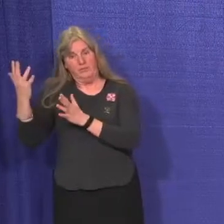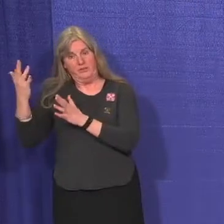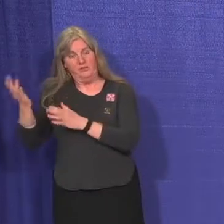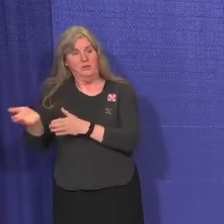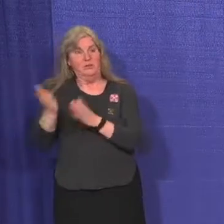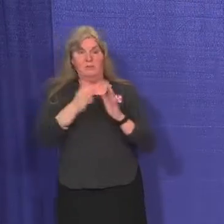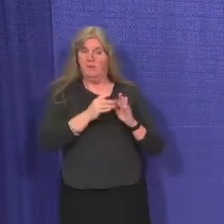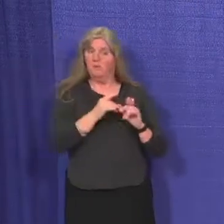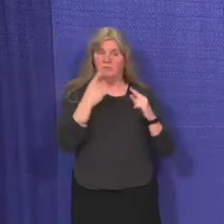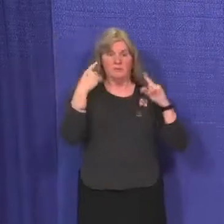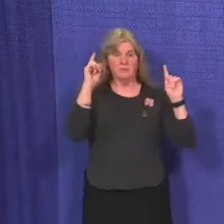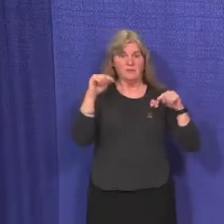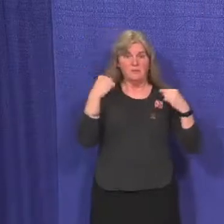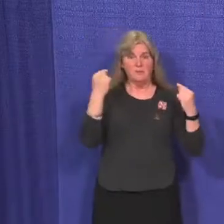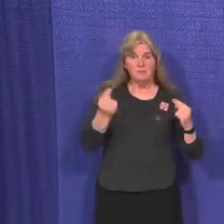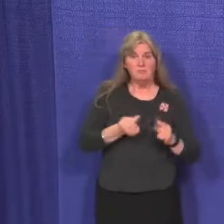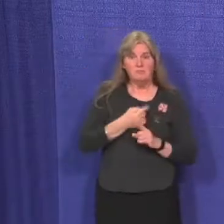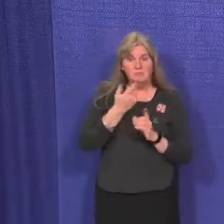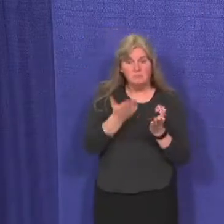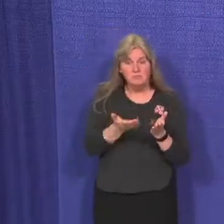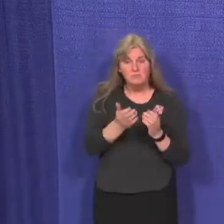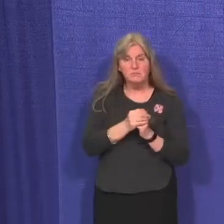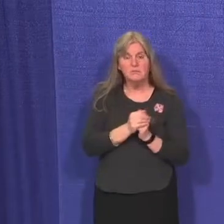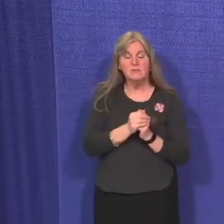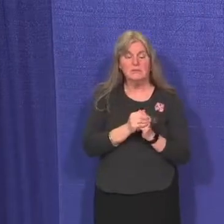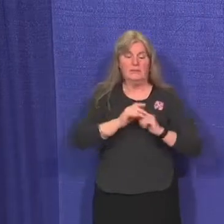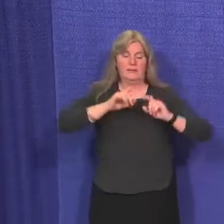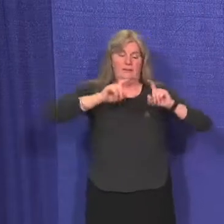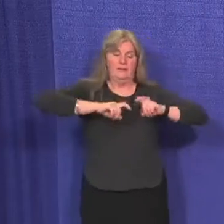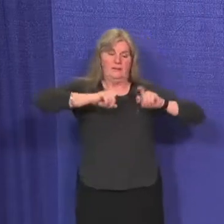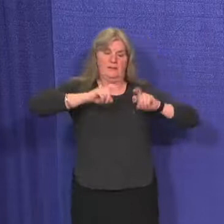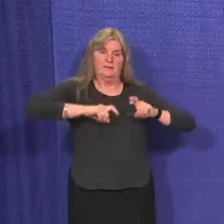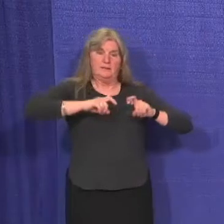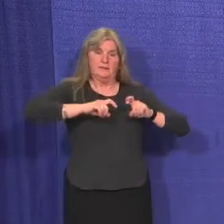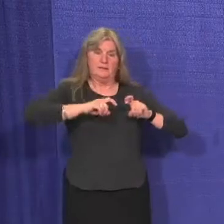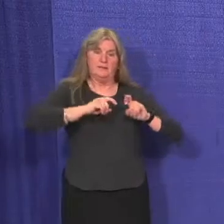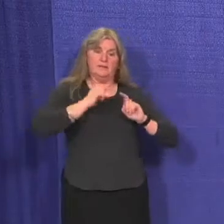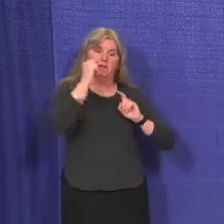our overall strategy and we are